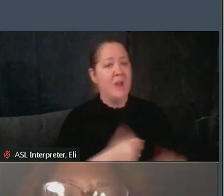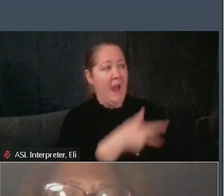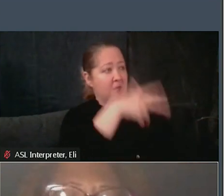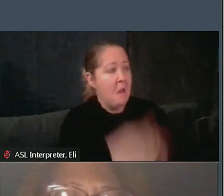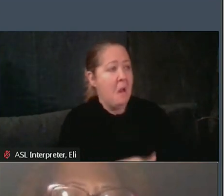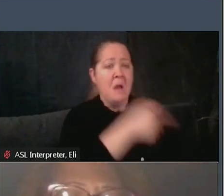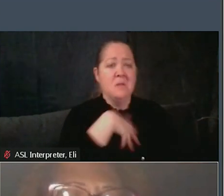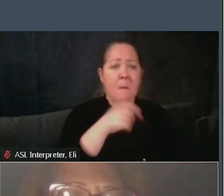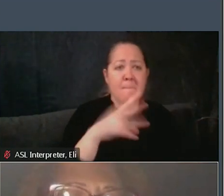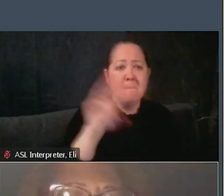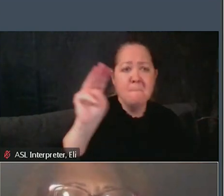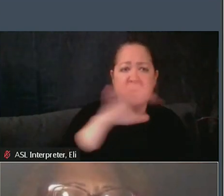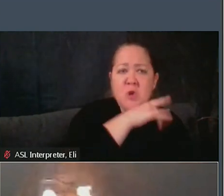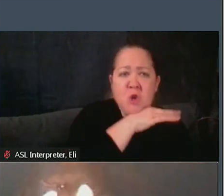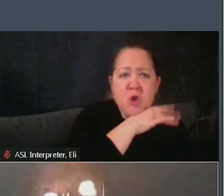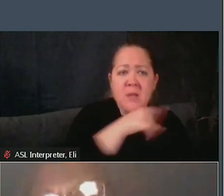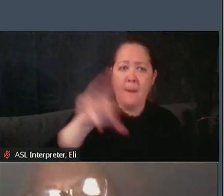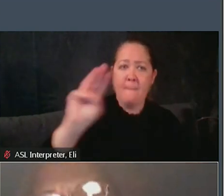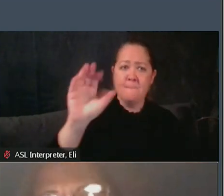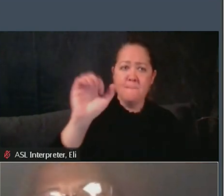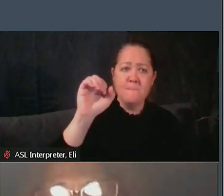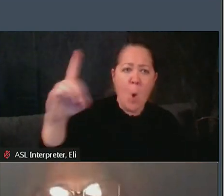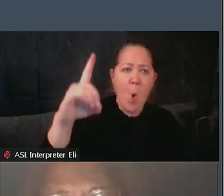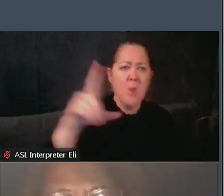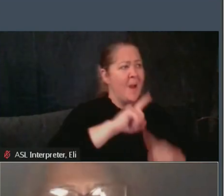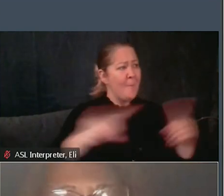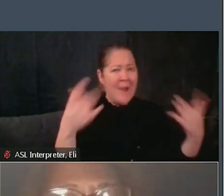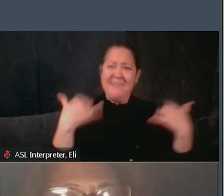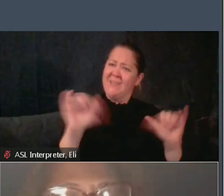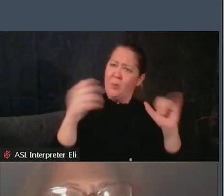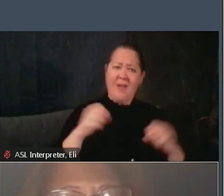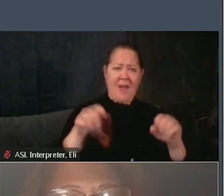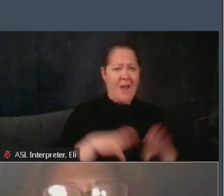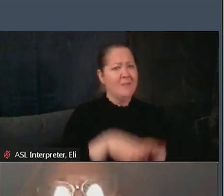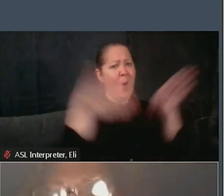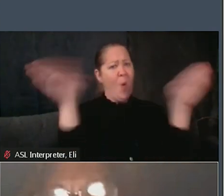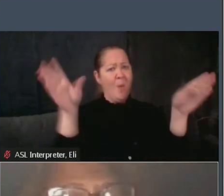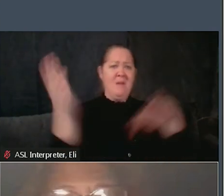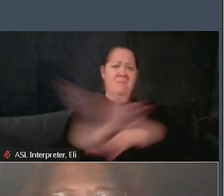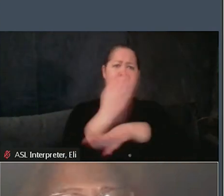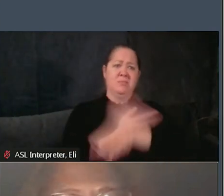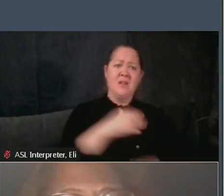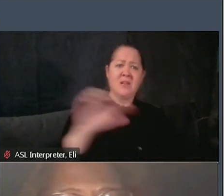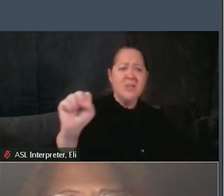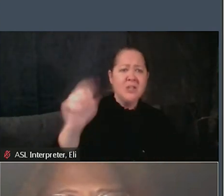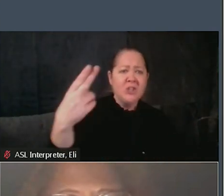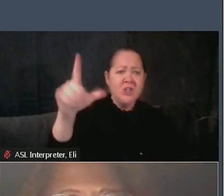They have an ad that HVAC system, but yet we can still get a shelter five times bigger and not invest in our students in this community.